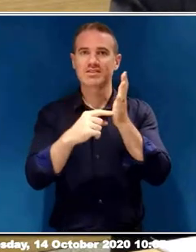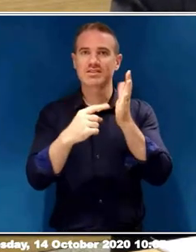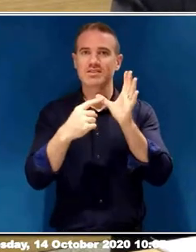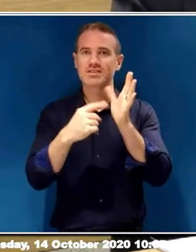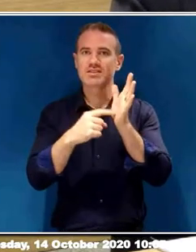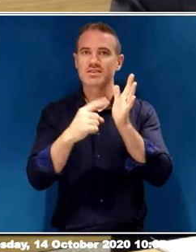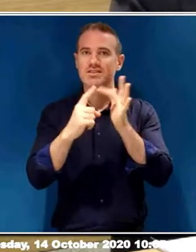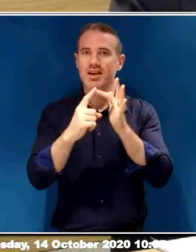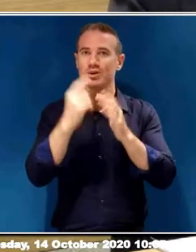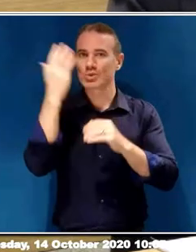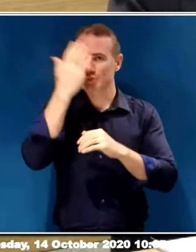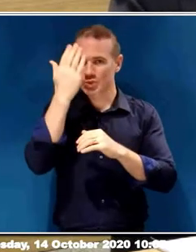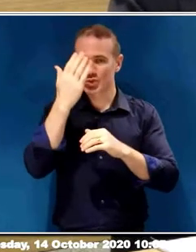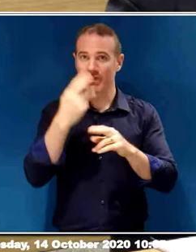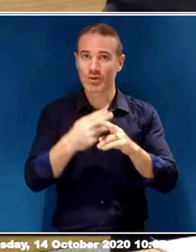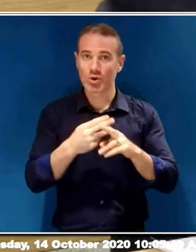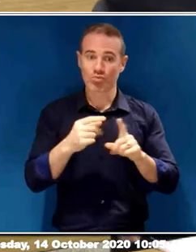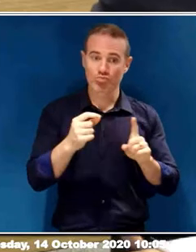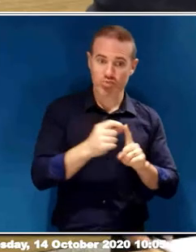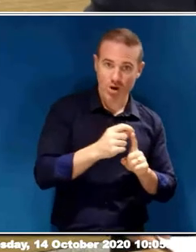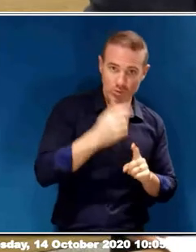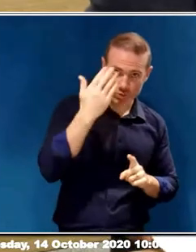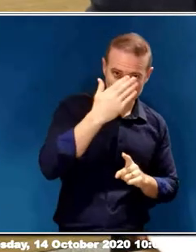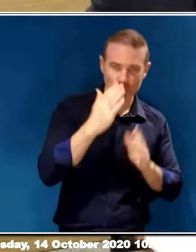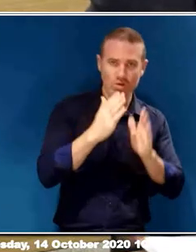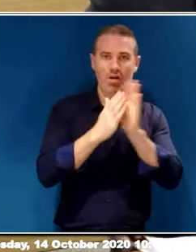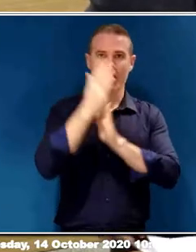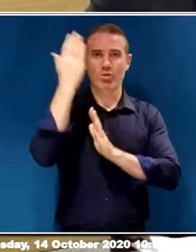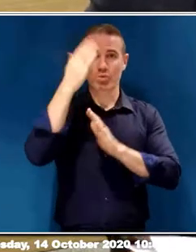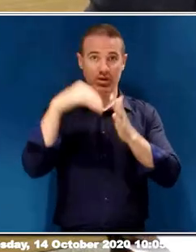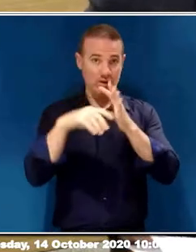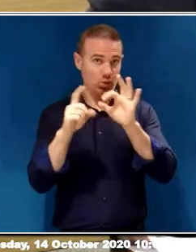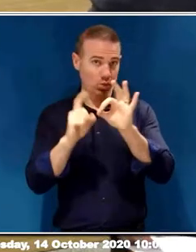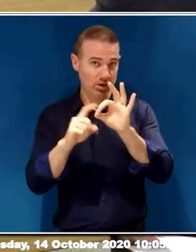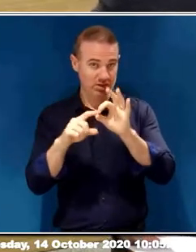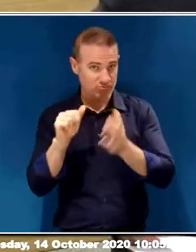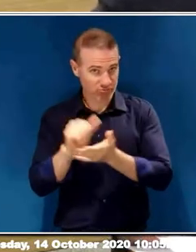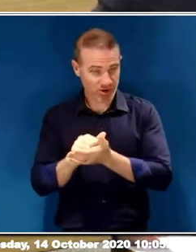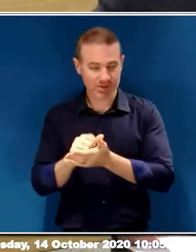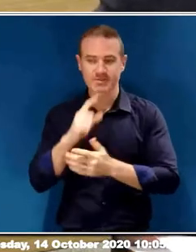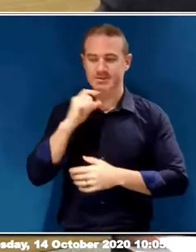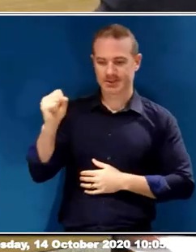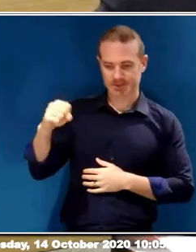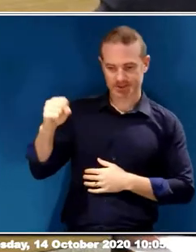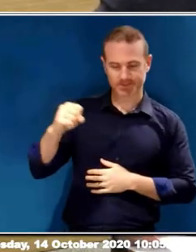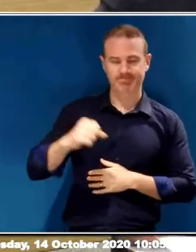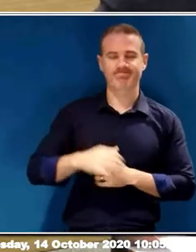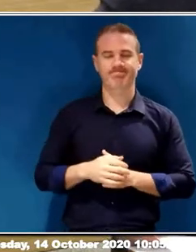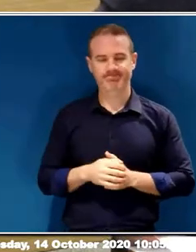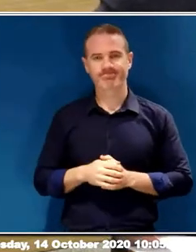Yes. Now, as I've indicated today we will refer to him as "Kobe"